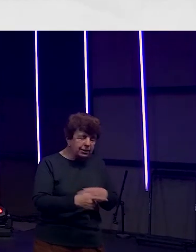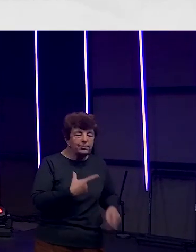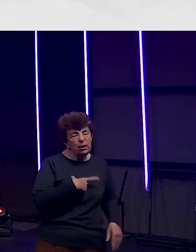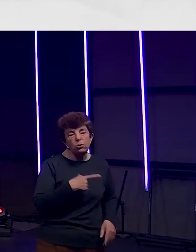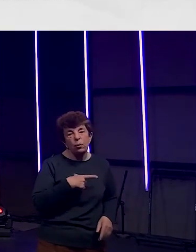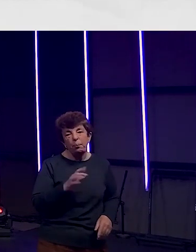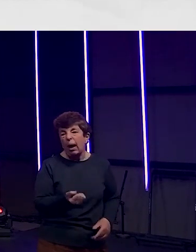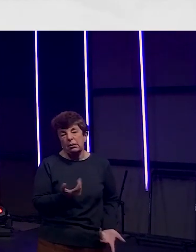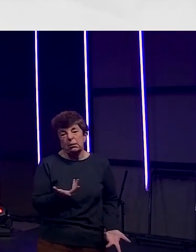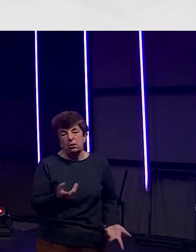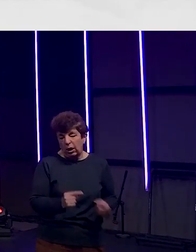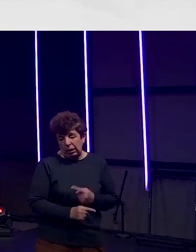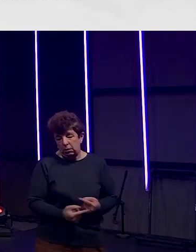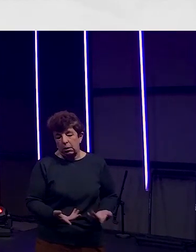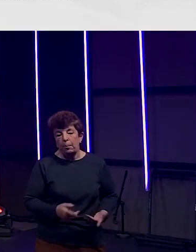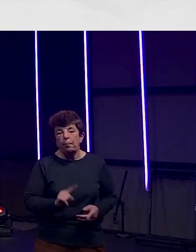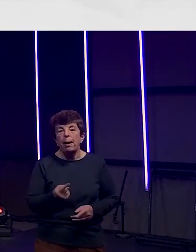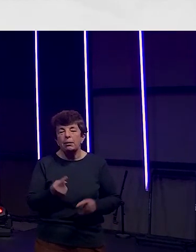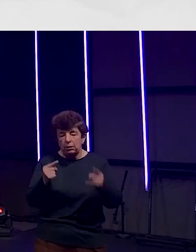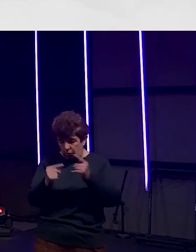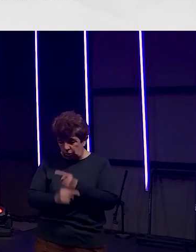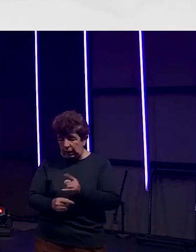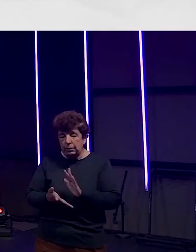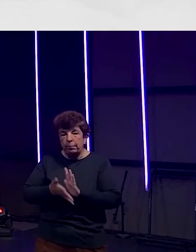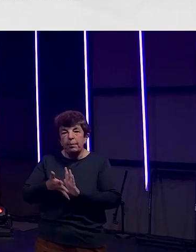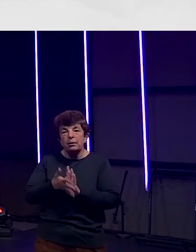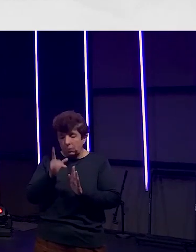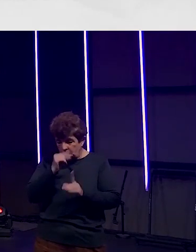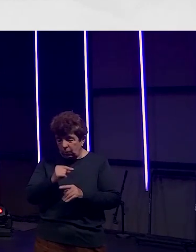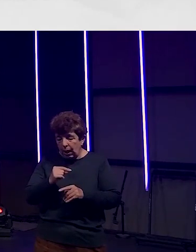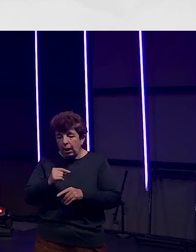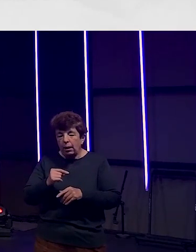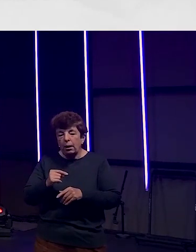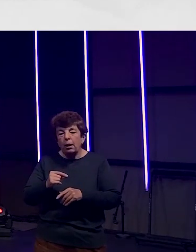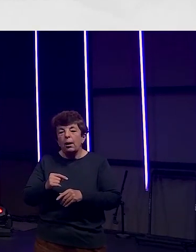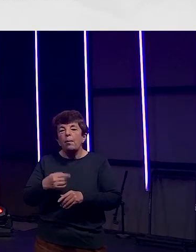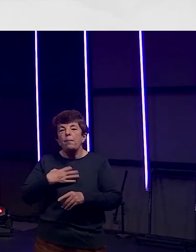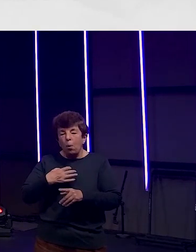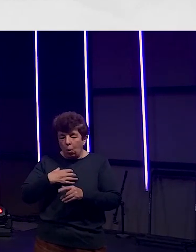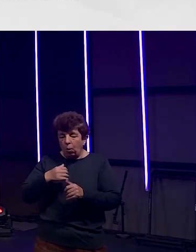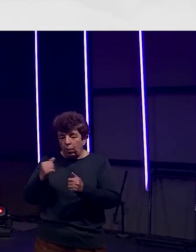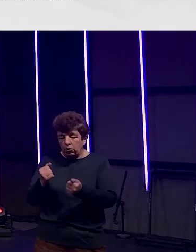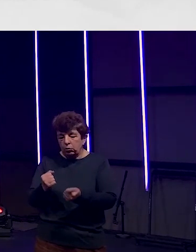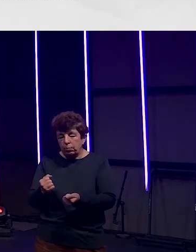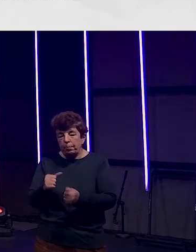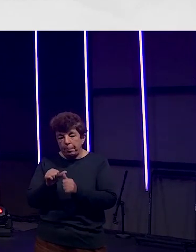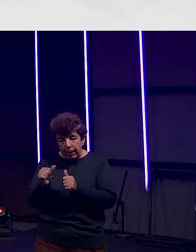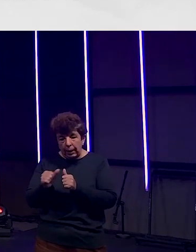sake but changing so that we might be more effective or efficient for the